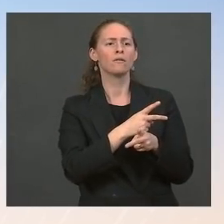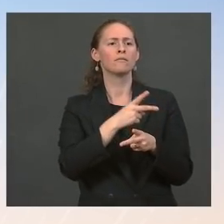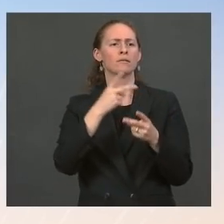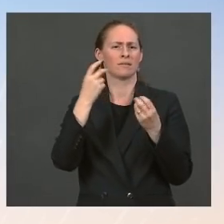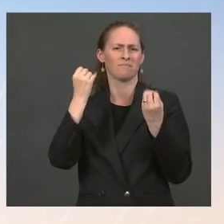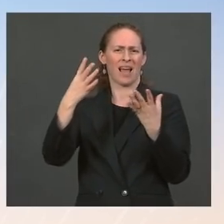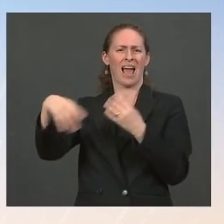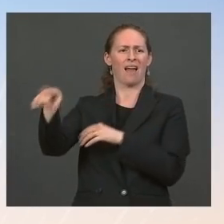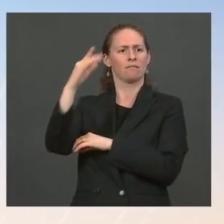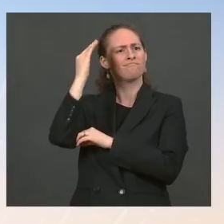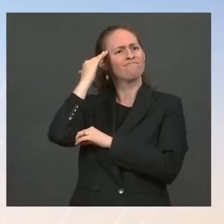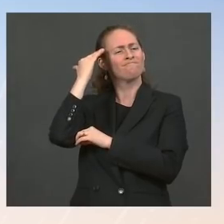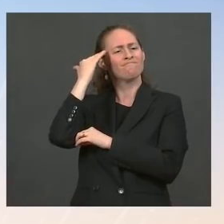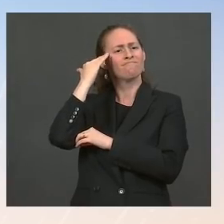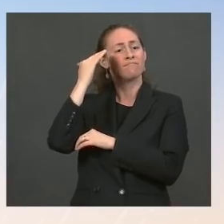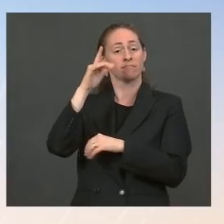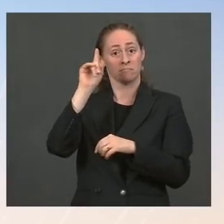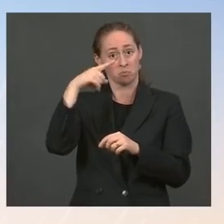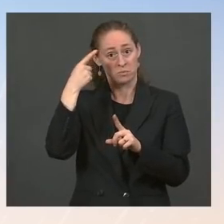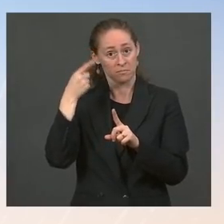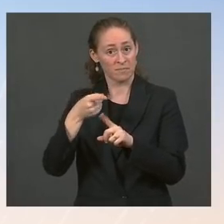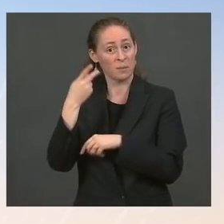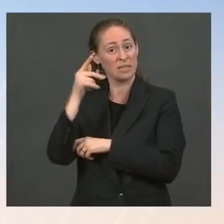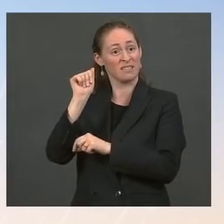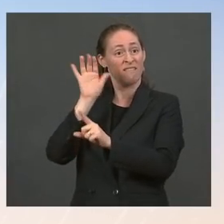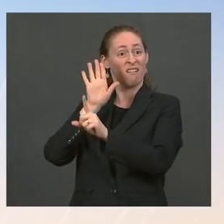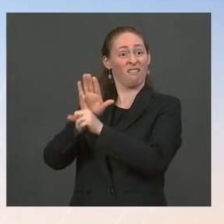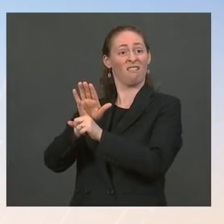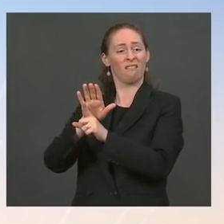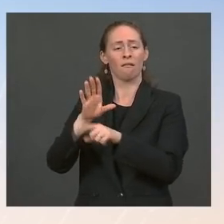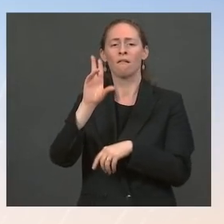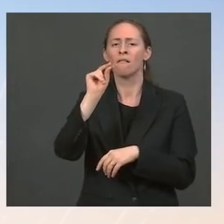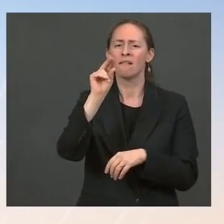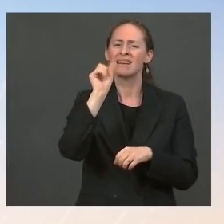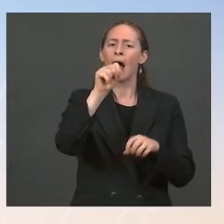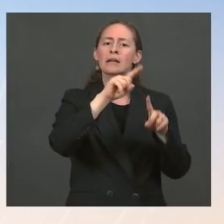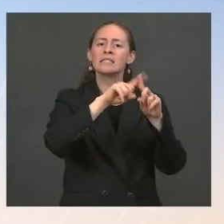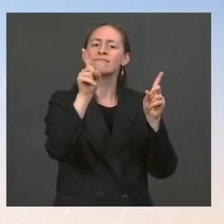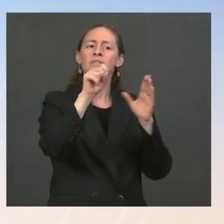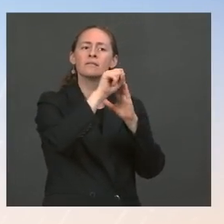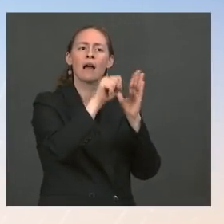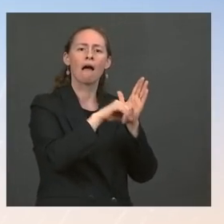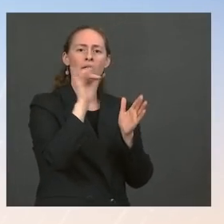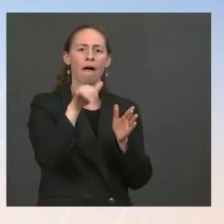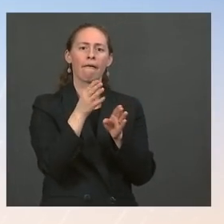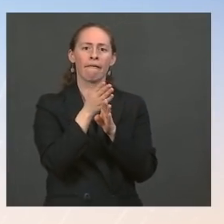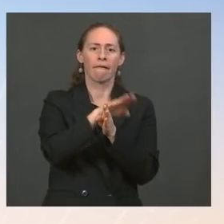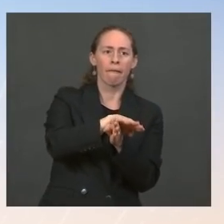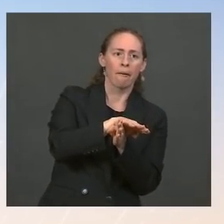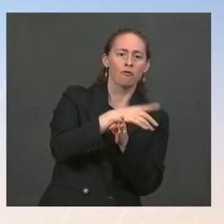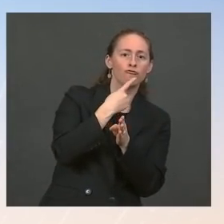whether or not it's a swing state, or whether or not it's a state where votes are questioned. And Pennsylvania is certainly a state,